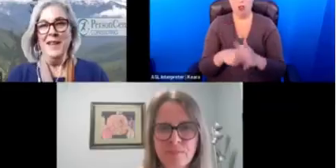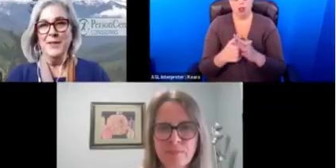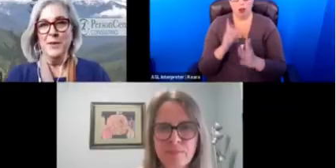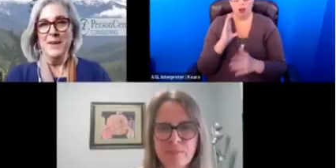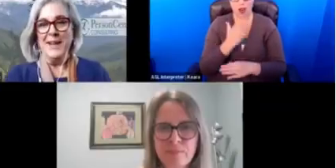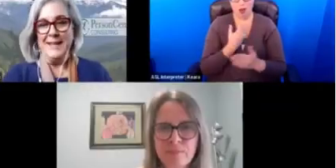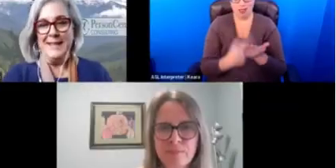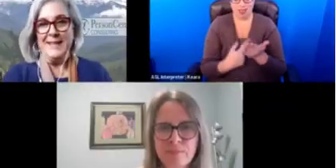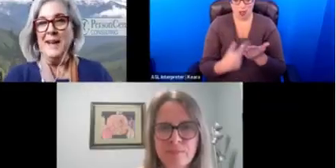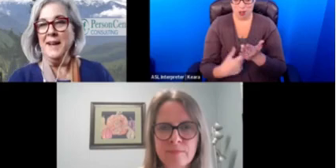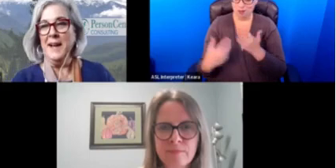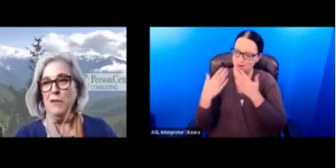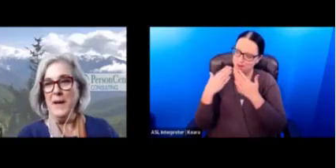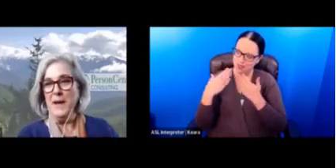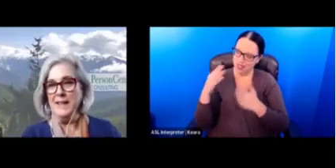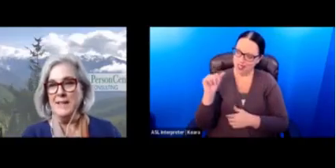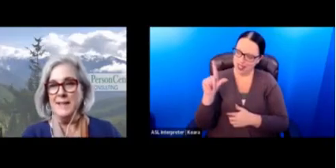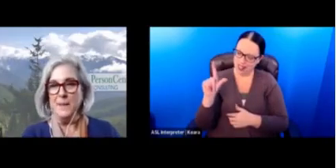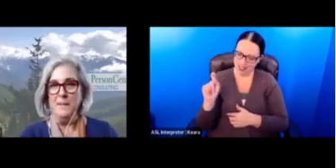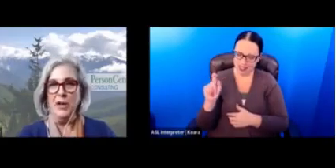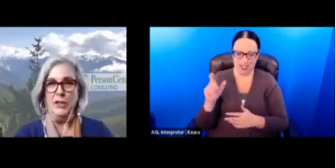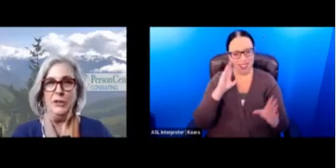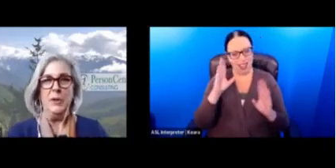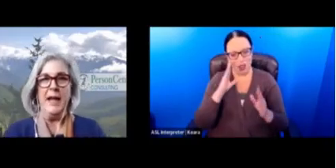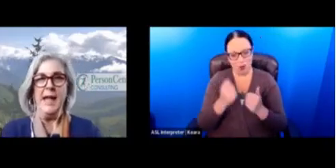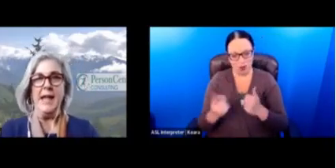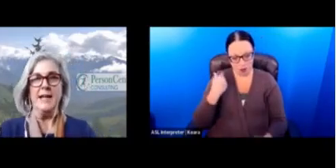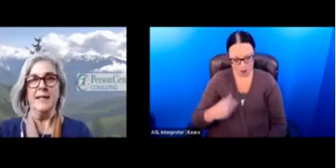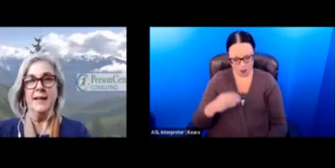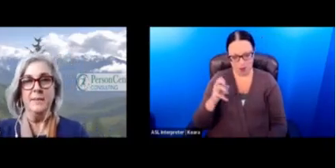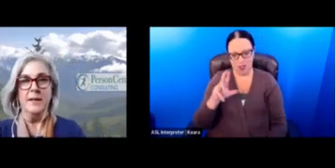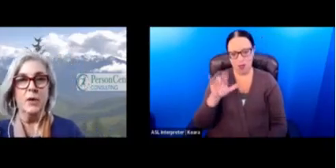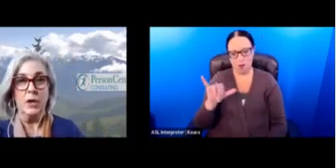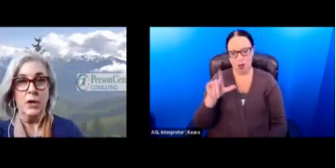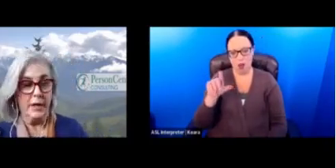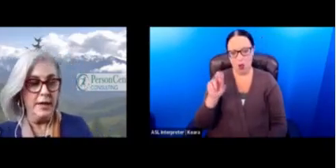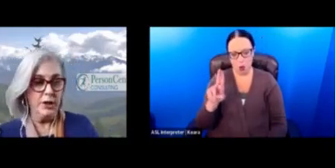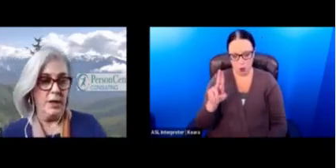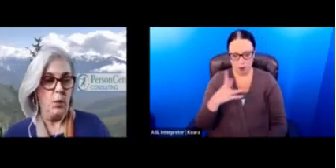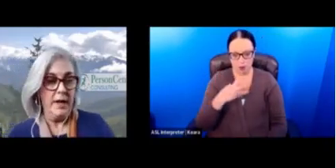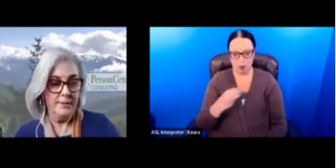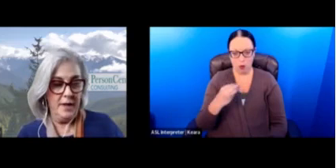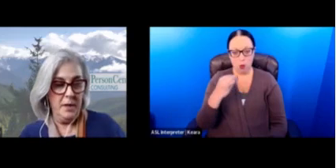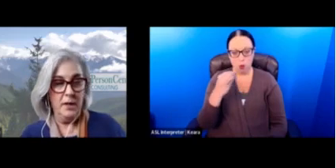Mary Lou Bourne: Thank you so much, Alixe. Hi, everybody, that's a Mary Lou. And I am a Caucasian or white female, with